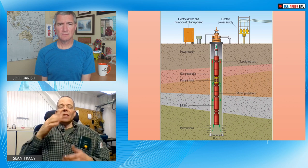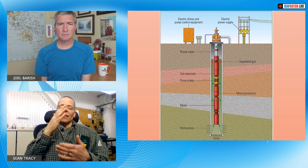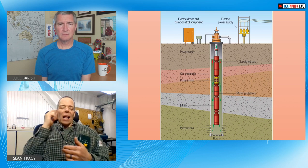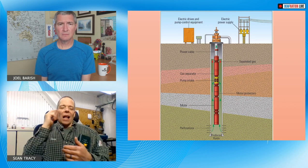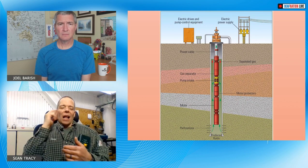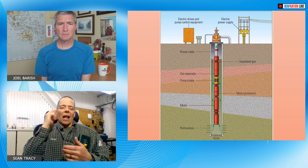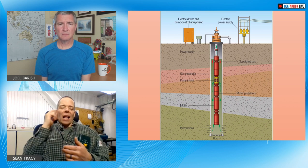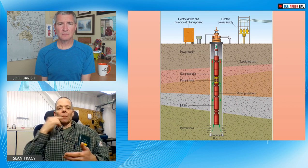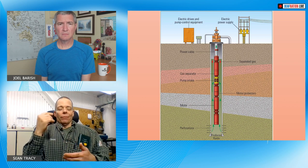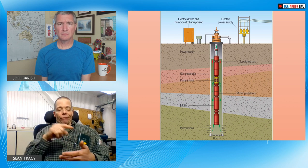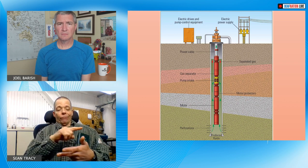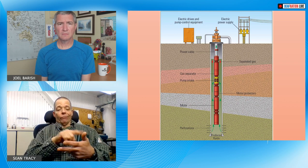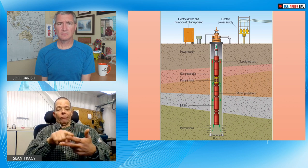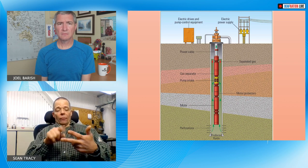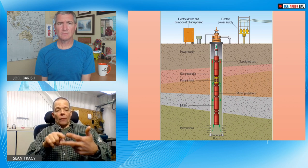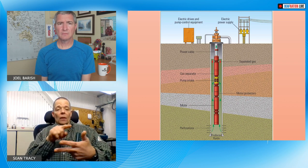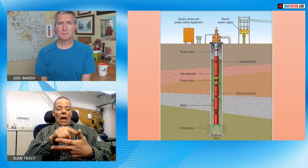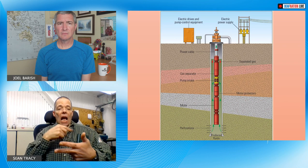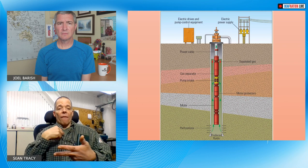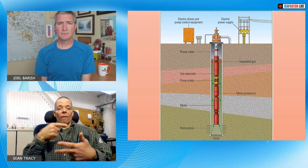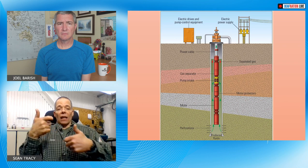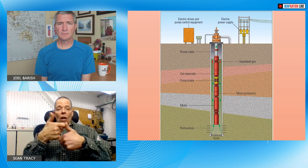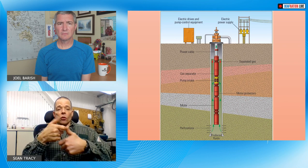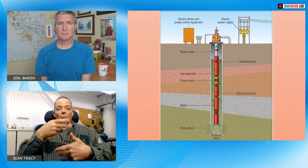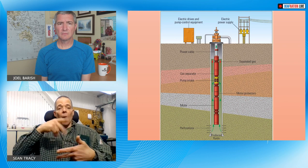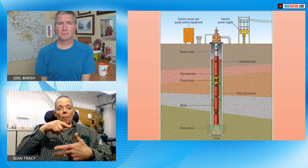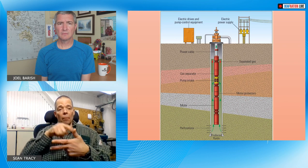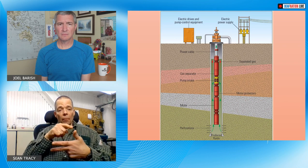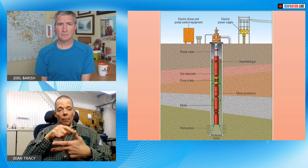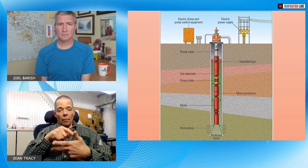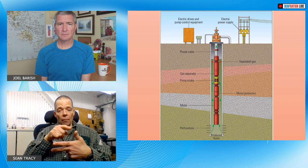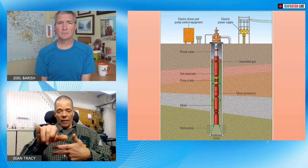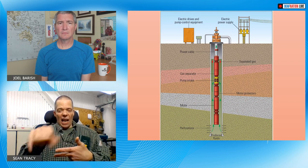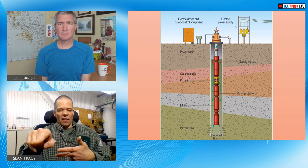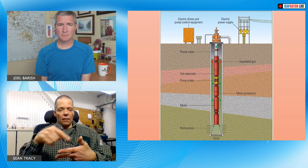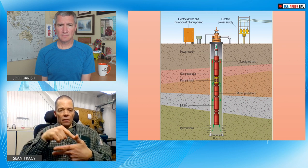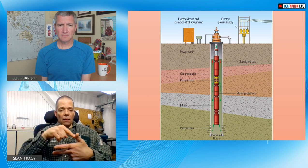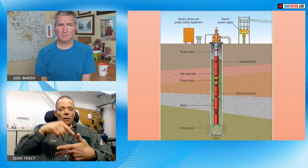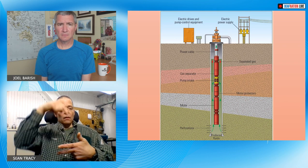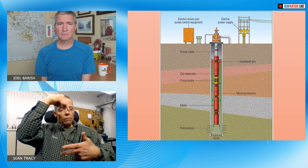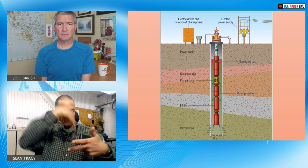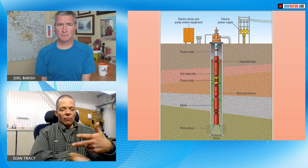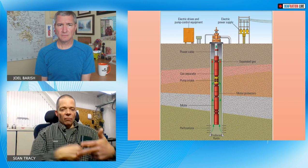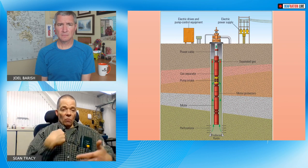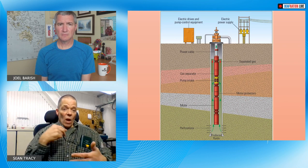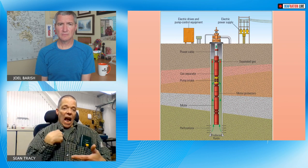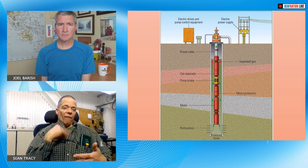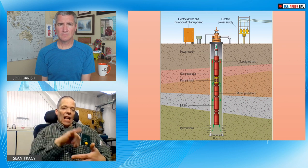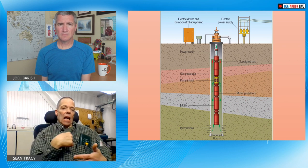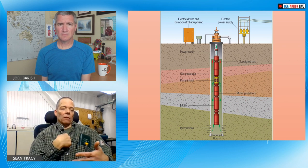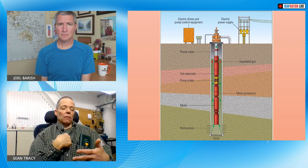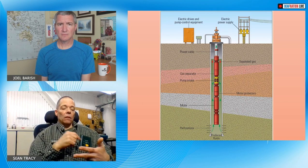There's actually three types of pumps - an electric pump, what you see here is what we have,